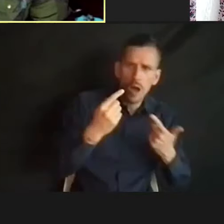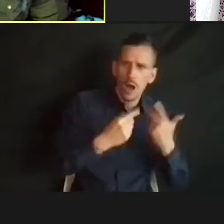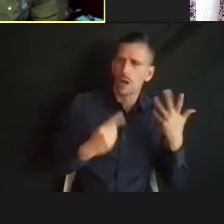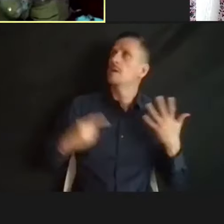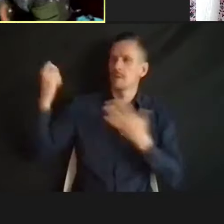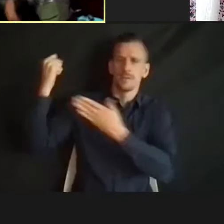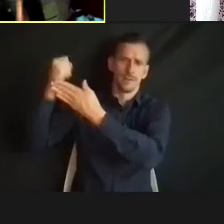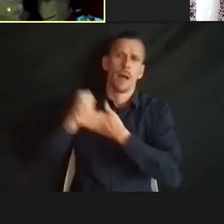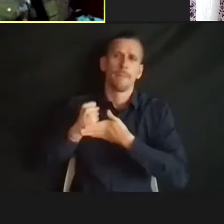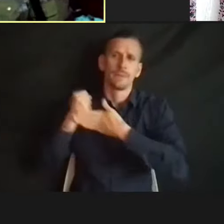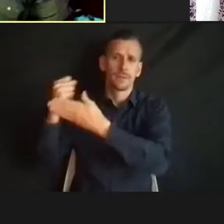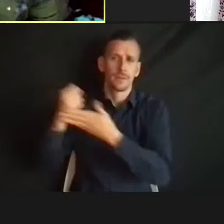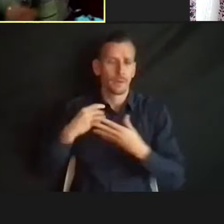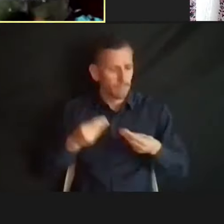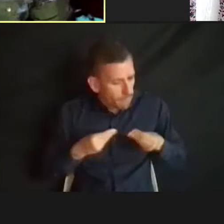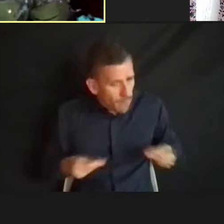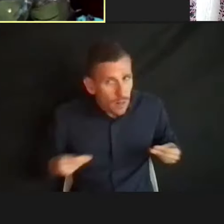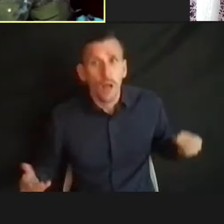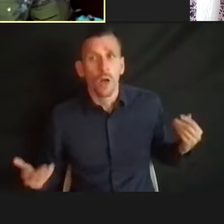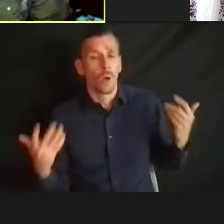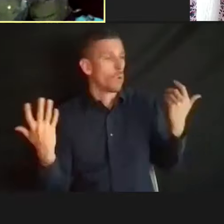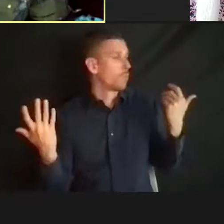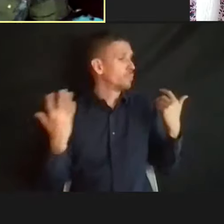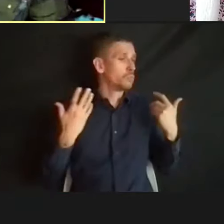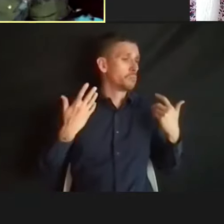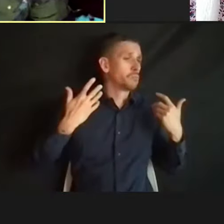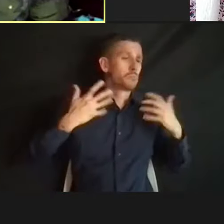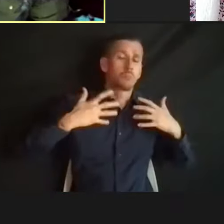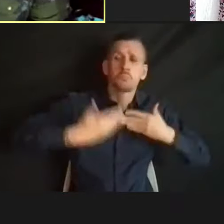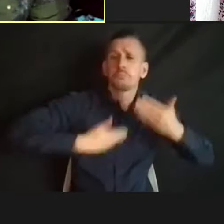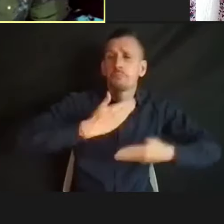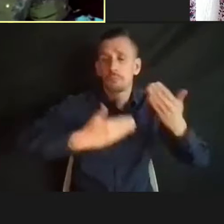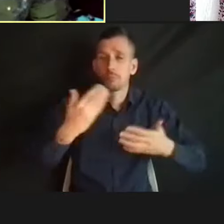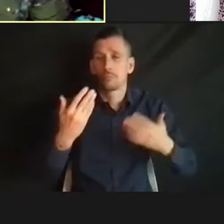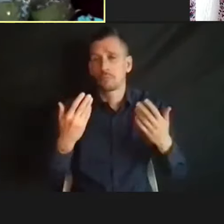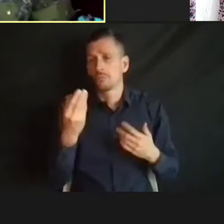be able to create this change by themselves and then sustain this change by themselves.